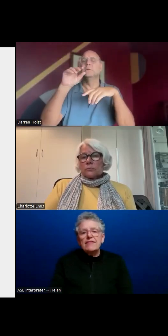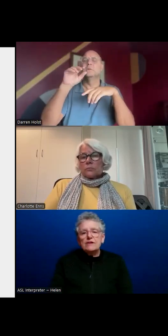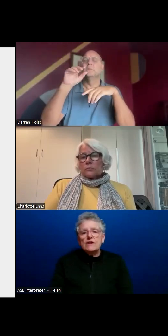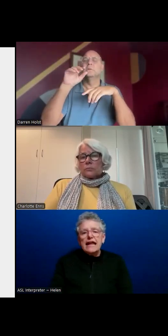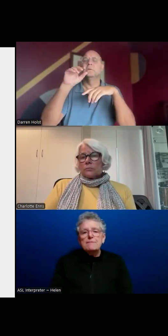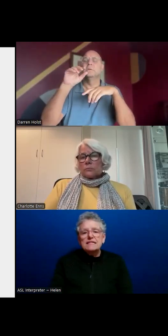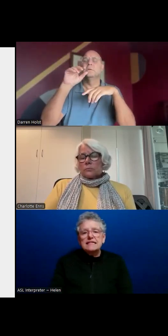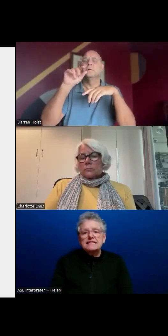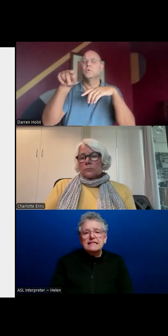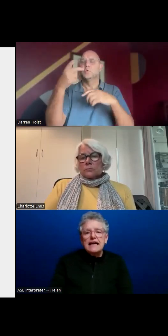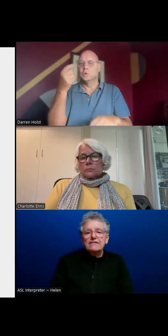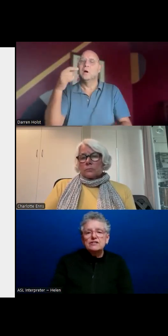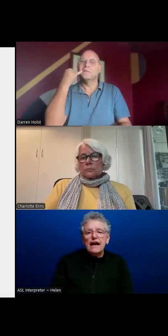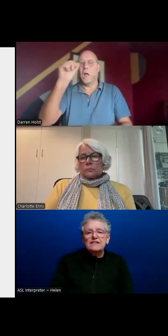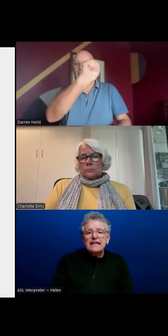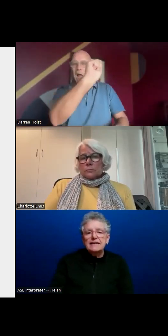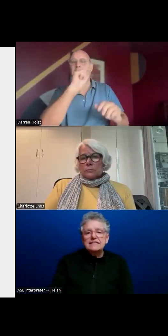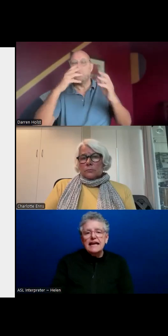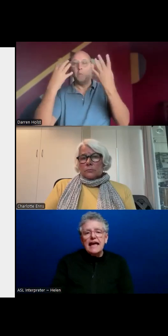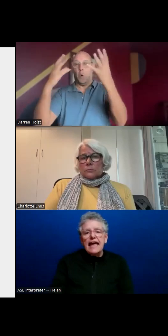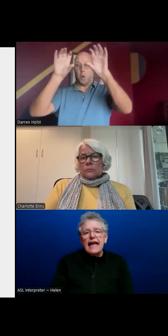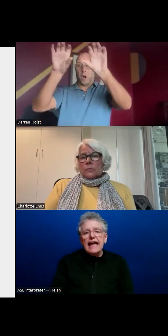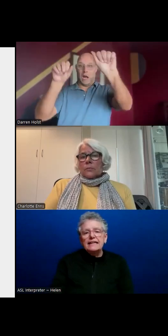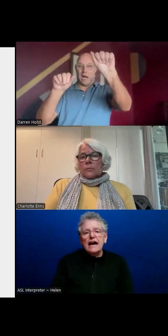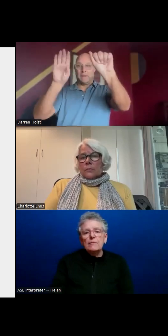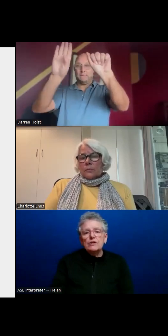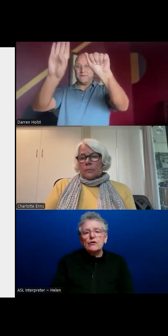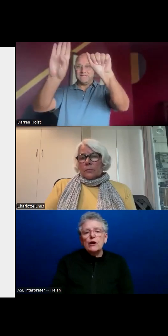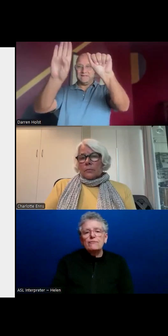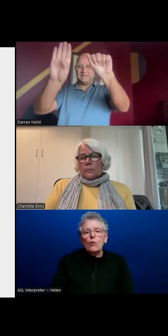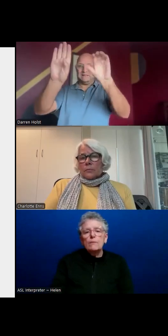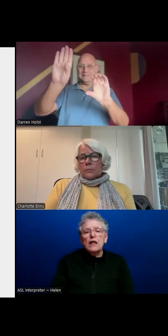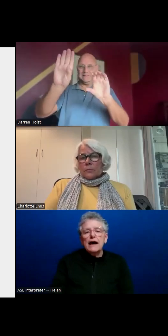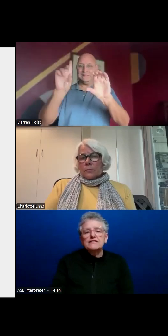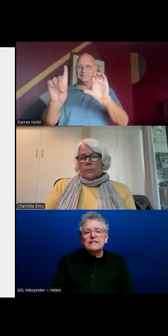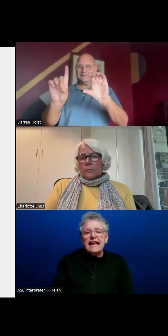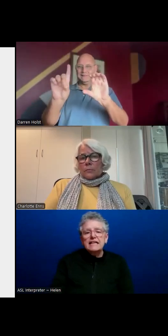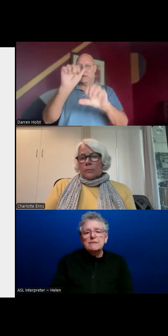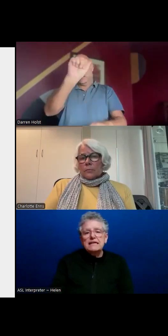you know, because there are-- There are A, B, C, and D on this-- on the test. And, you know, there are four blocks.